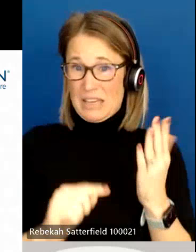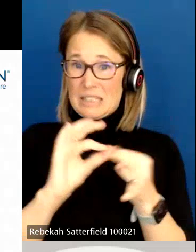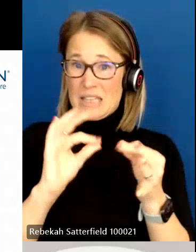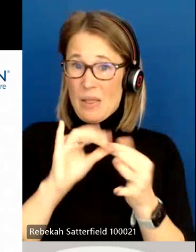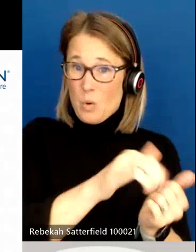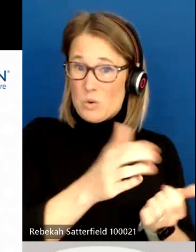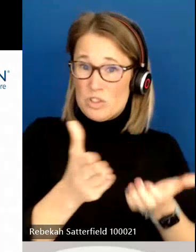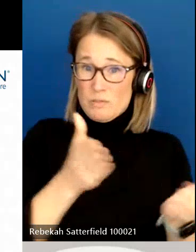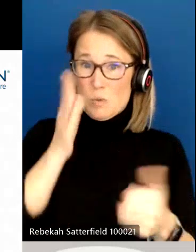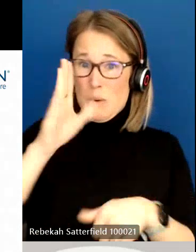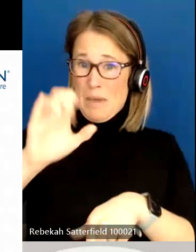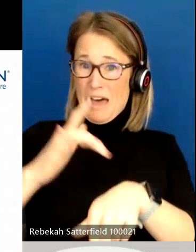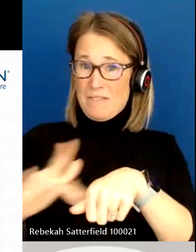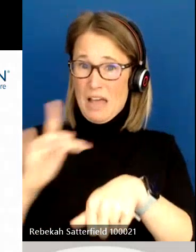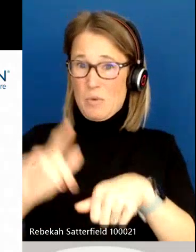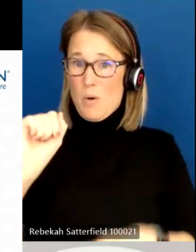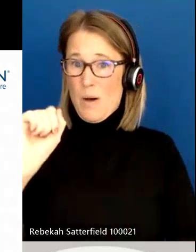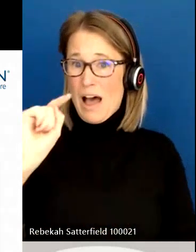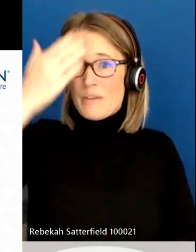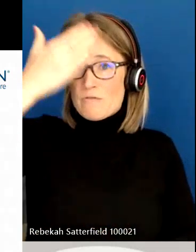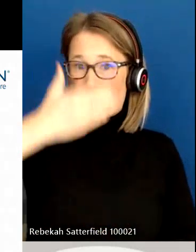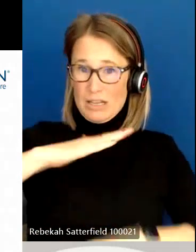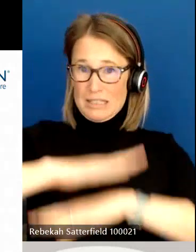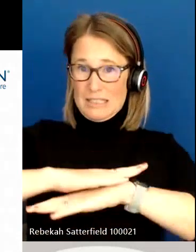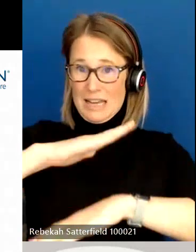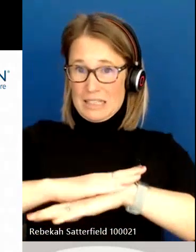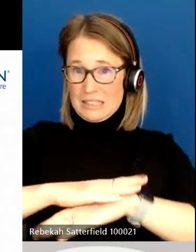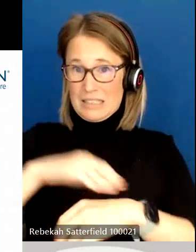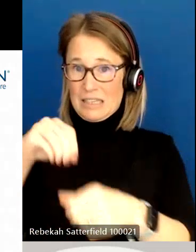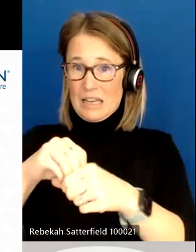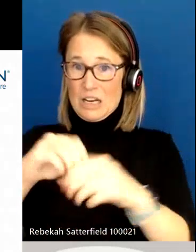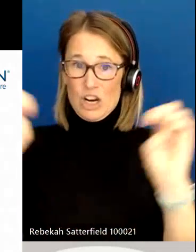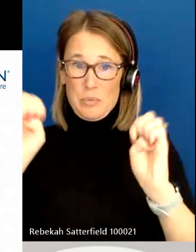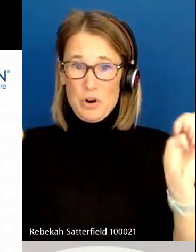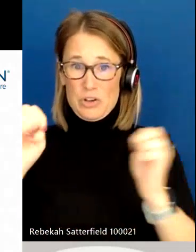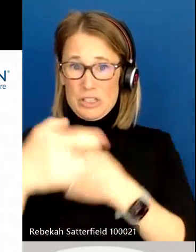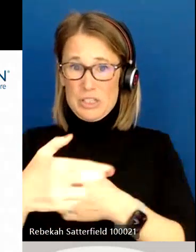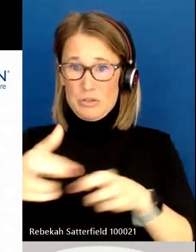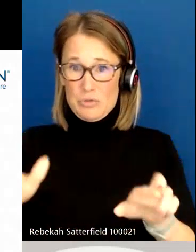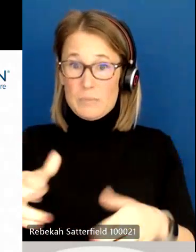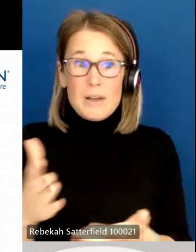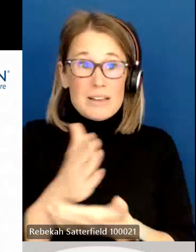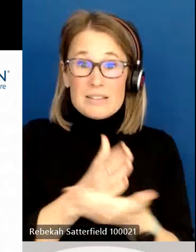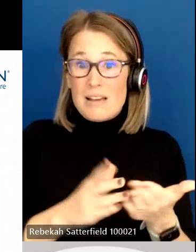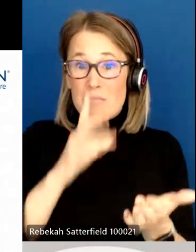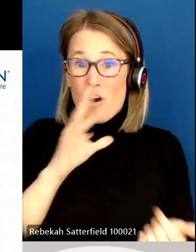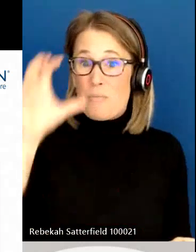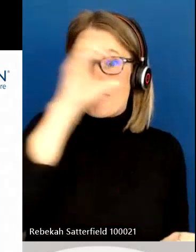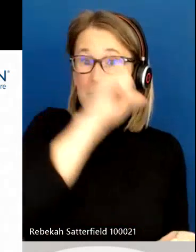be available at the front desk or emergency room some are missing the English version several had